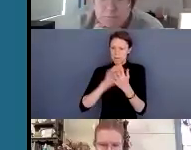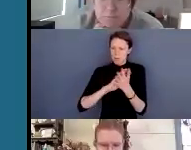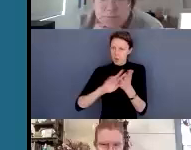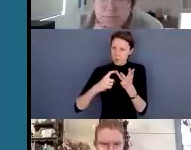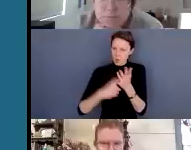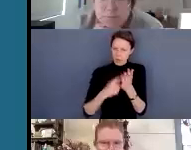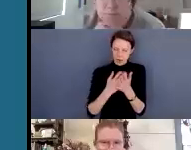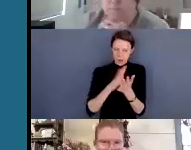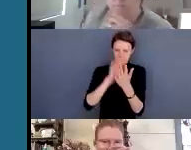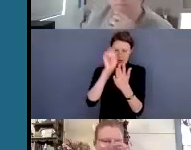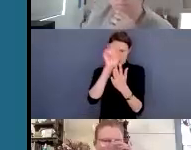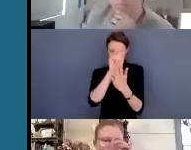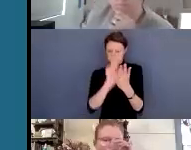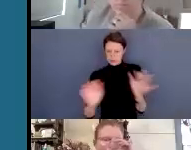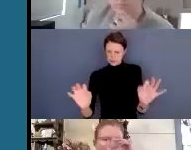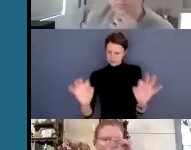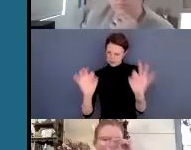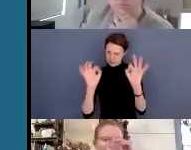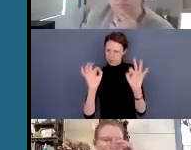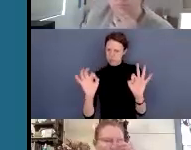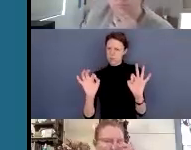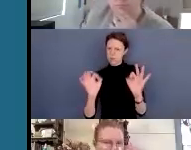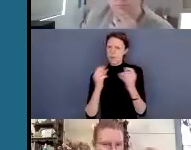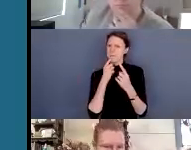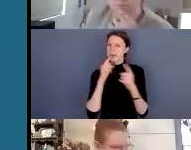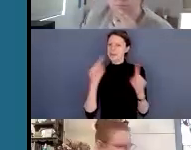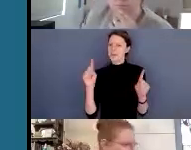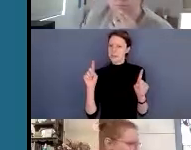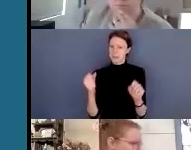effective it can be. So advocacy, media, messaging, they're sort of interrelated.